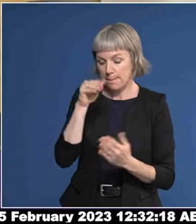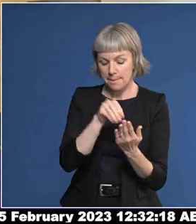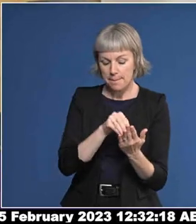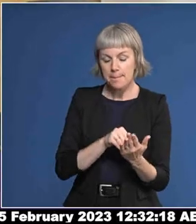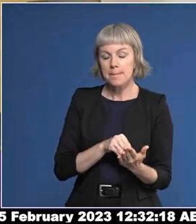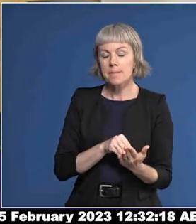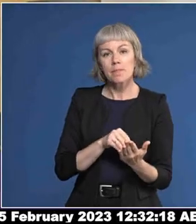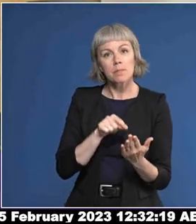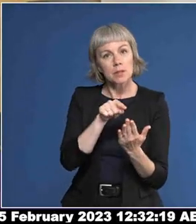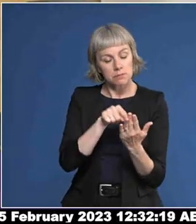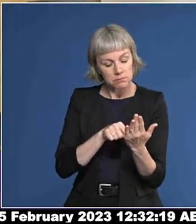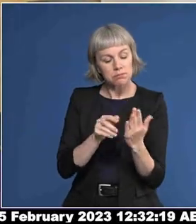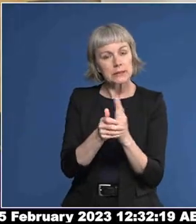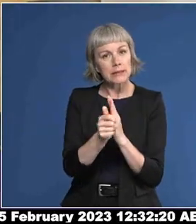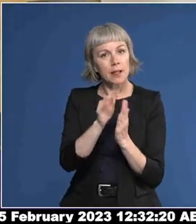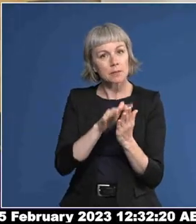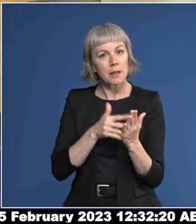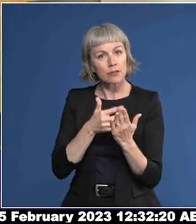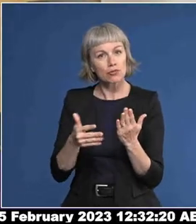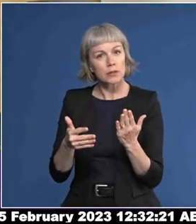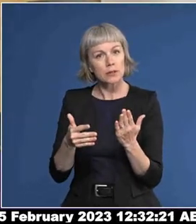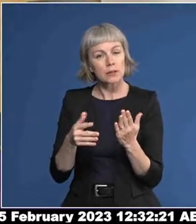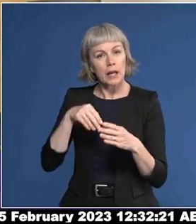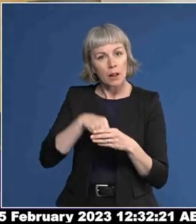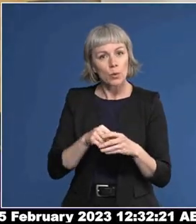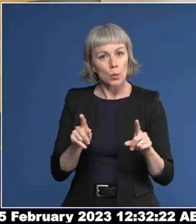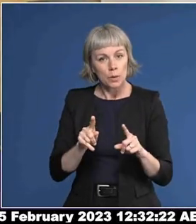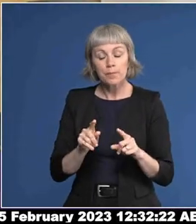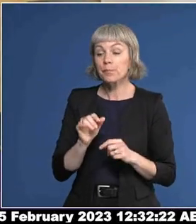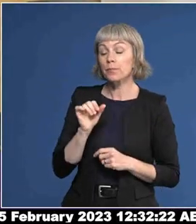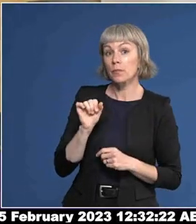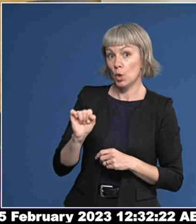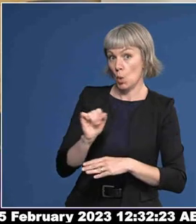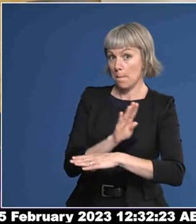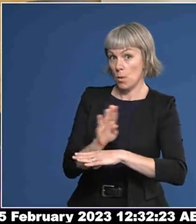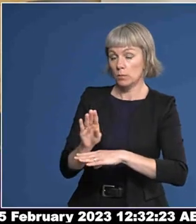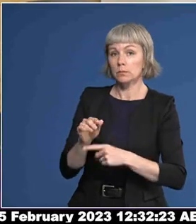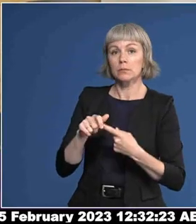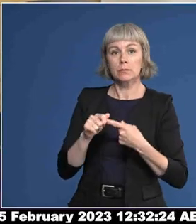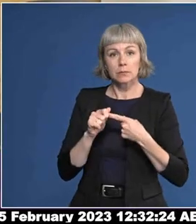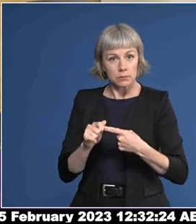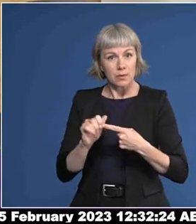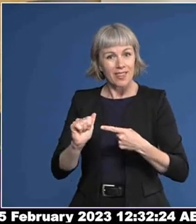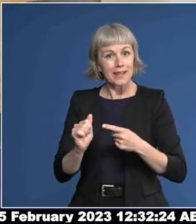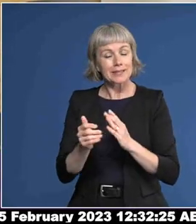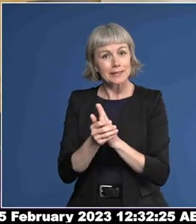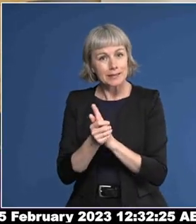following areas: skills of your directors in lived experience and carer voice; the